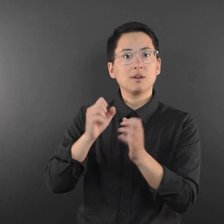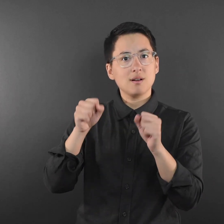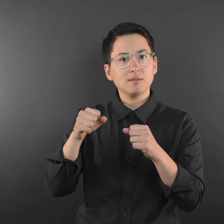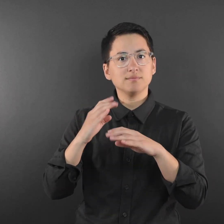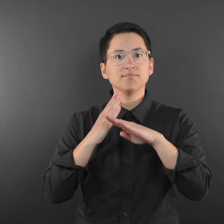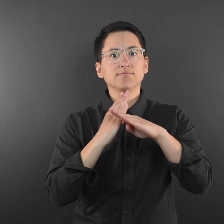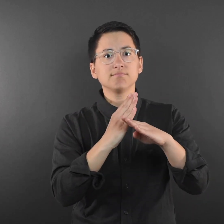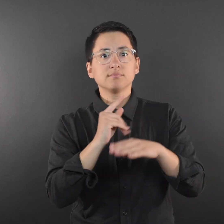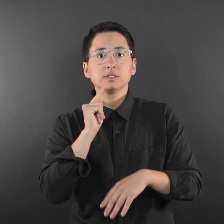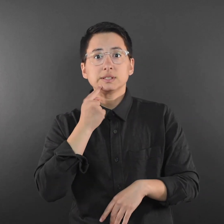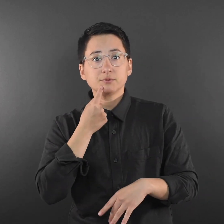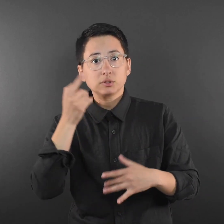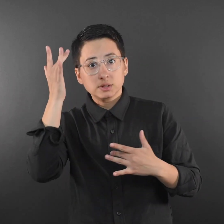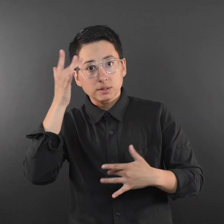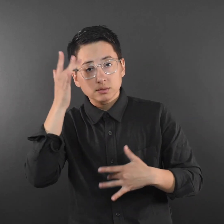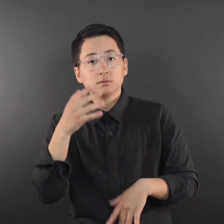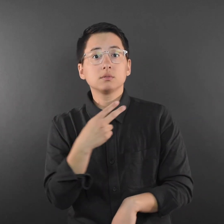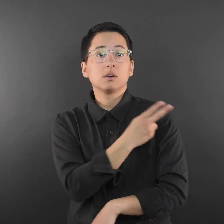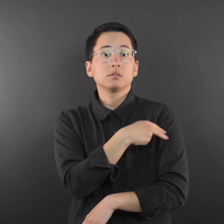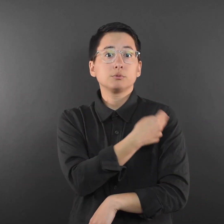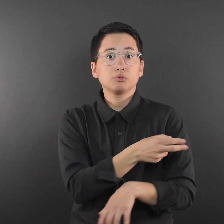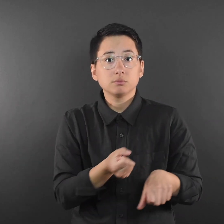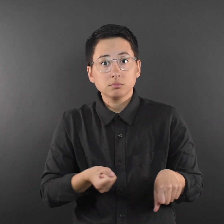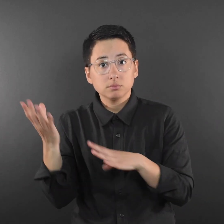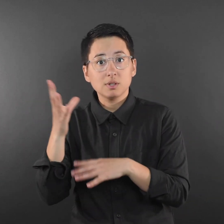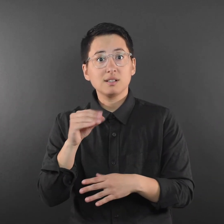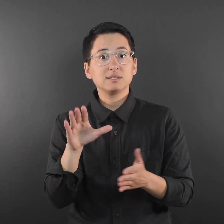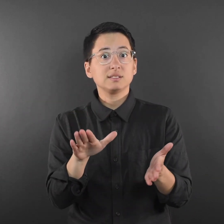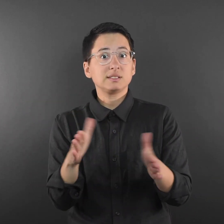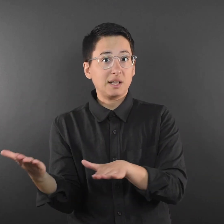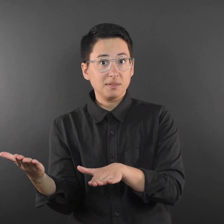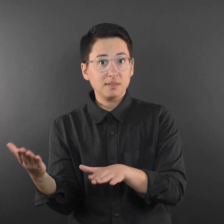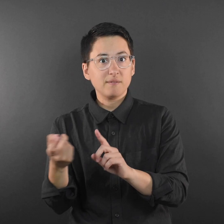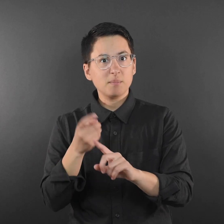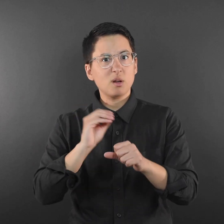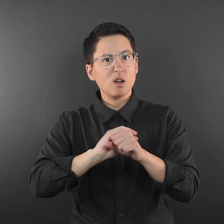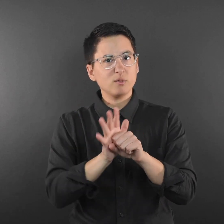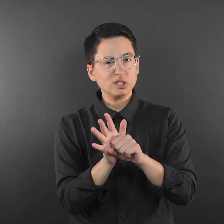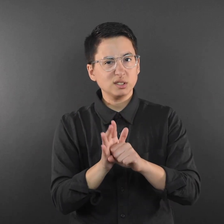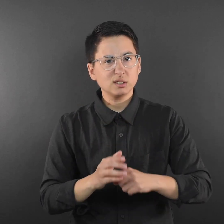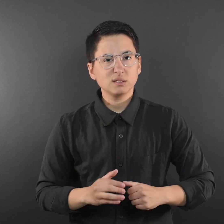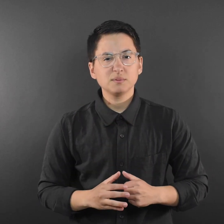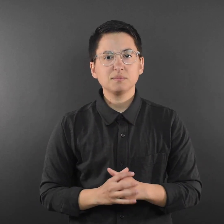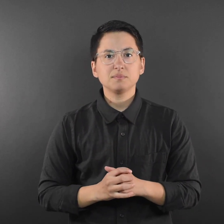These treatments can help prevent severe illness, hospitalization, and death from COVID-19.